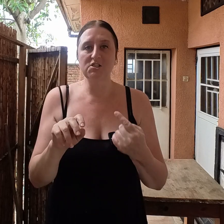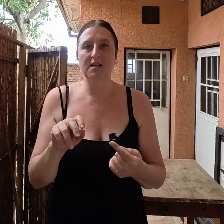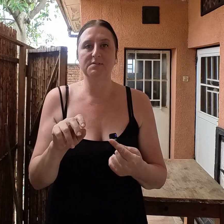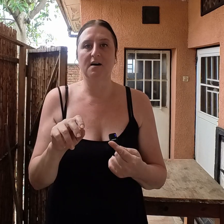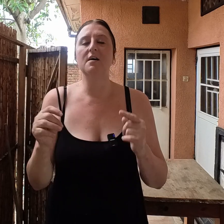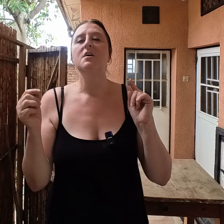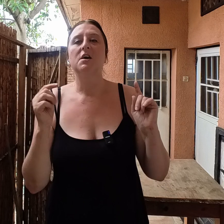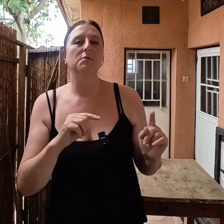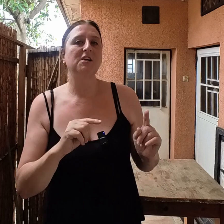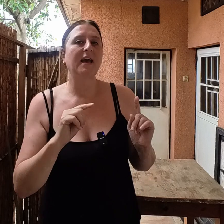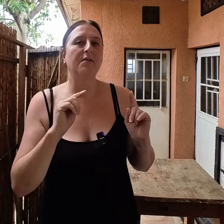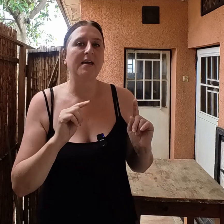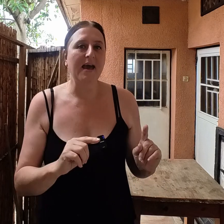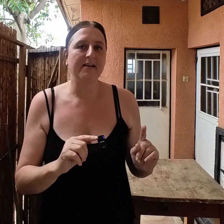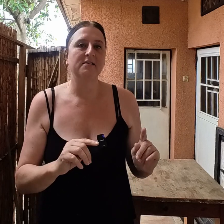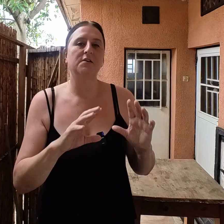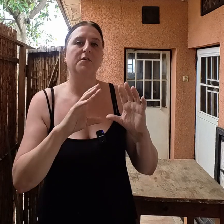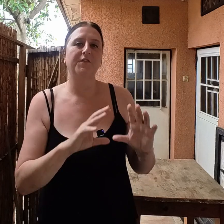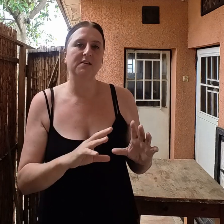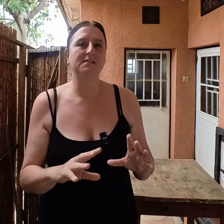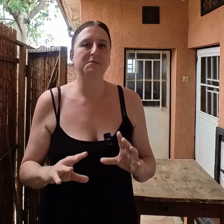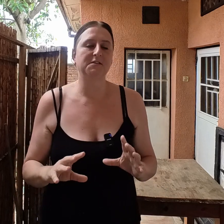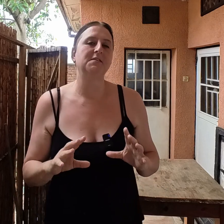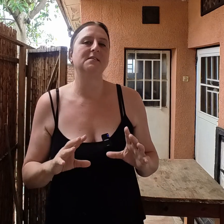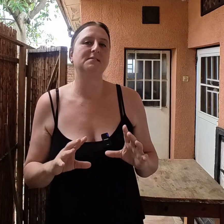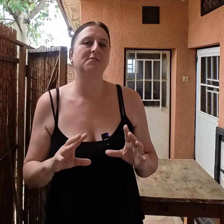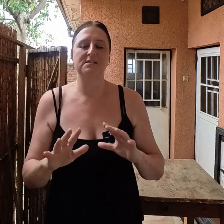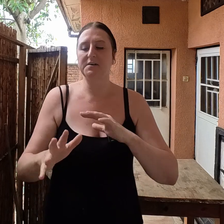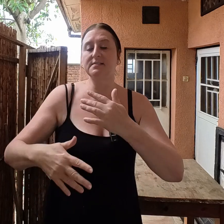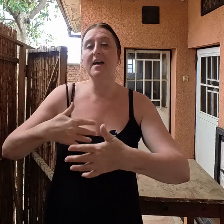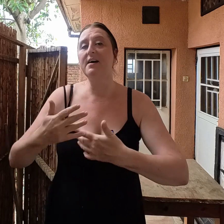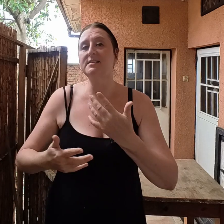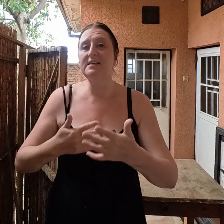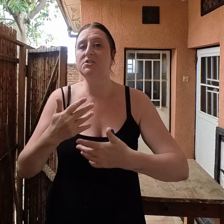hand shapes are, go and check out the end of the first episode in this series because there I teach